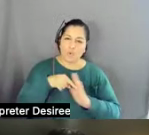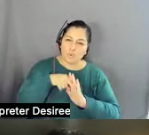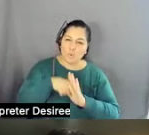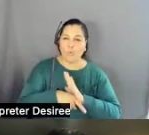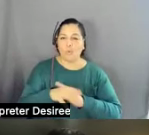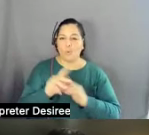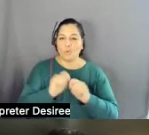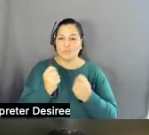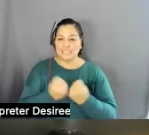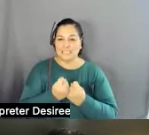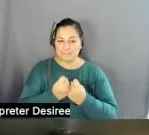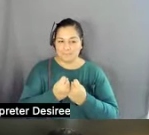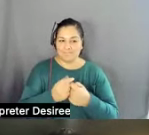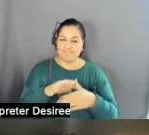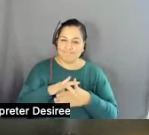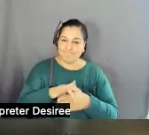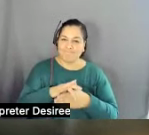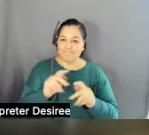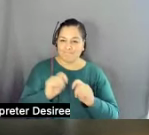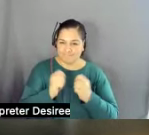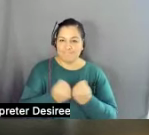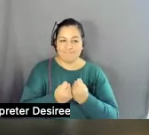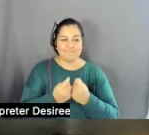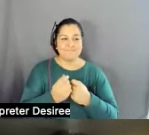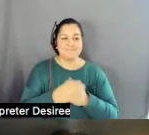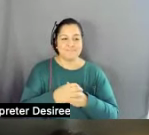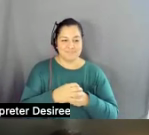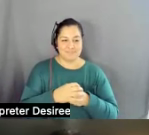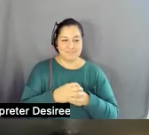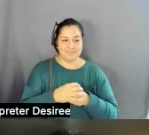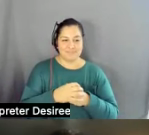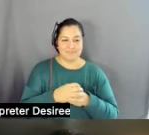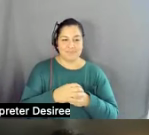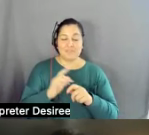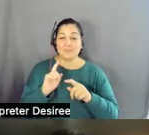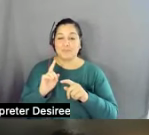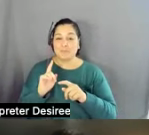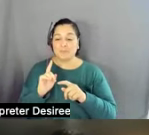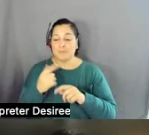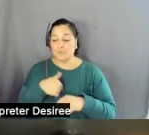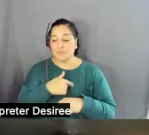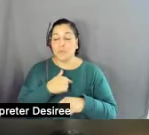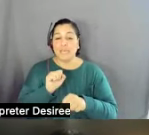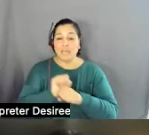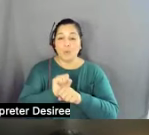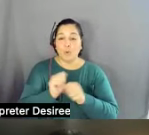and, around that, we work with, a host of other, mostly,